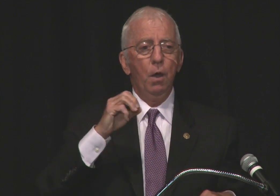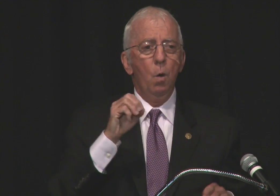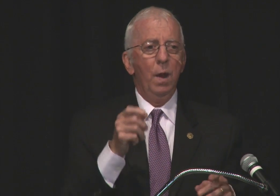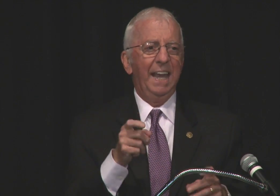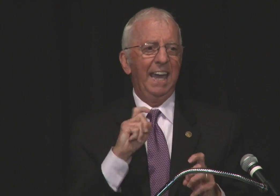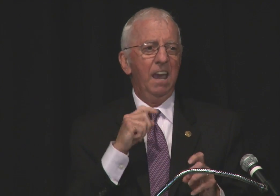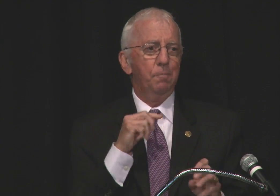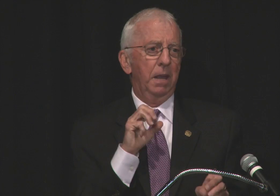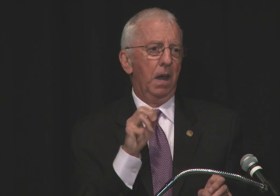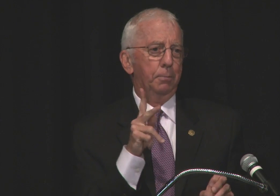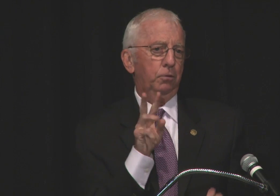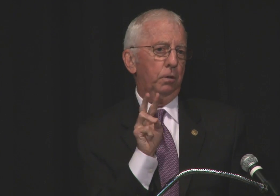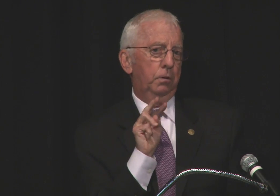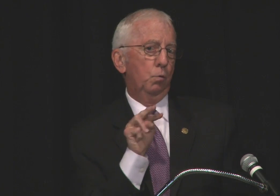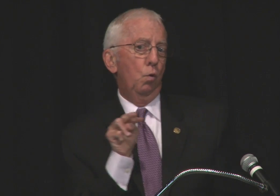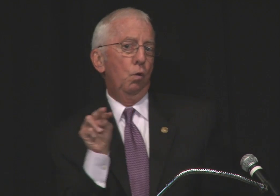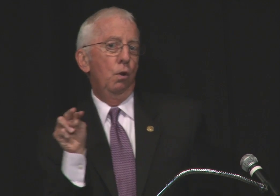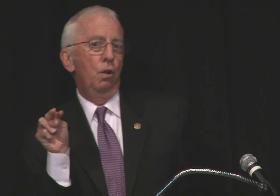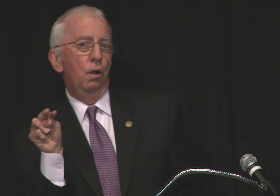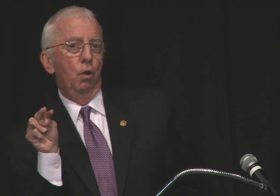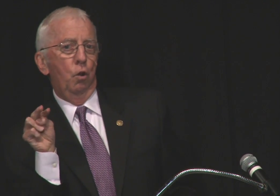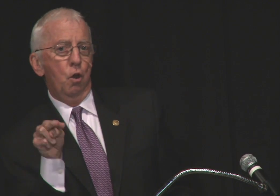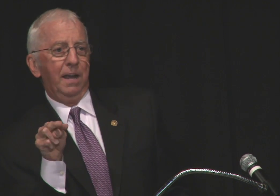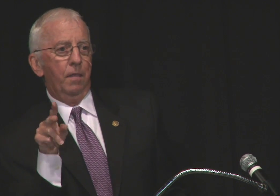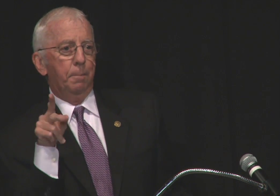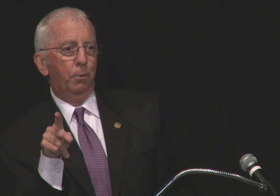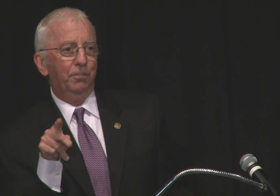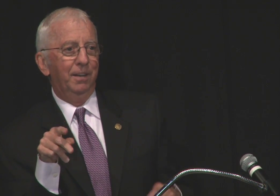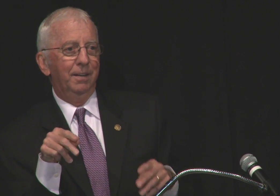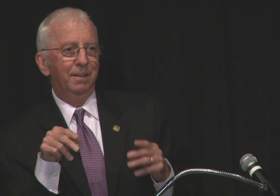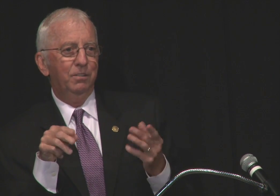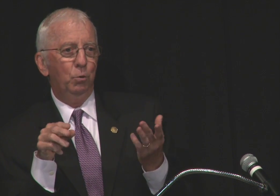So it gave me the opportunity to look at that person,